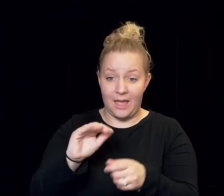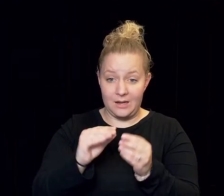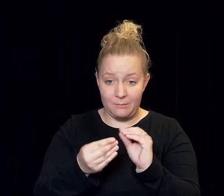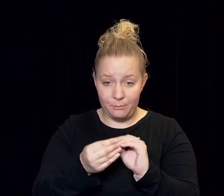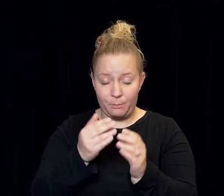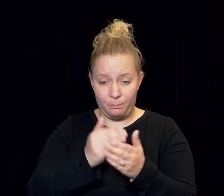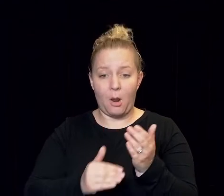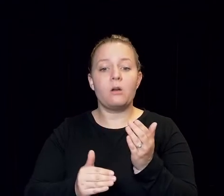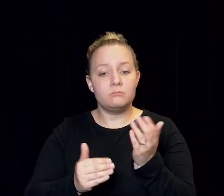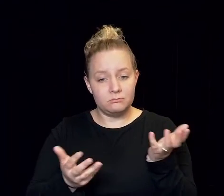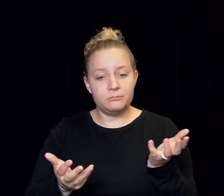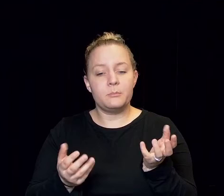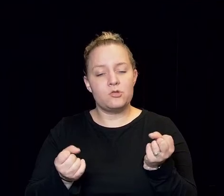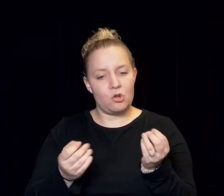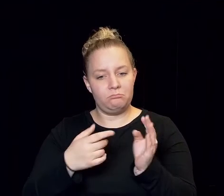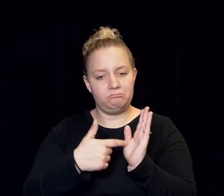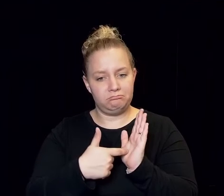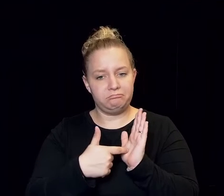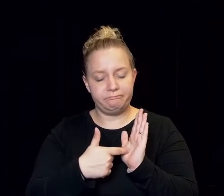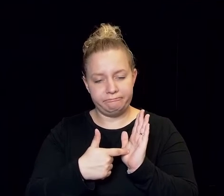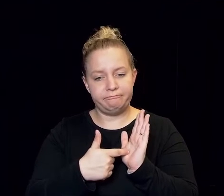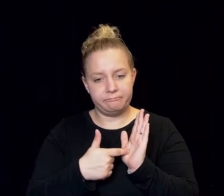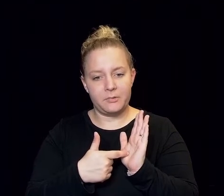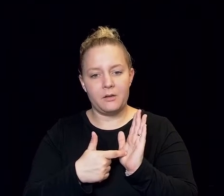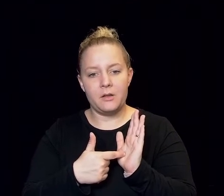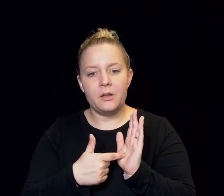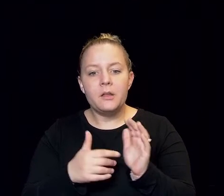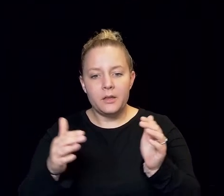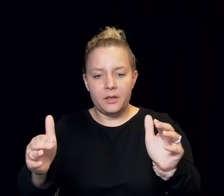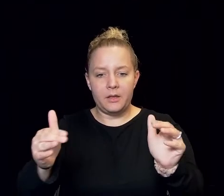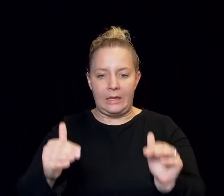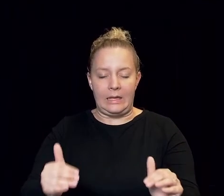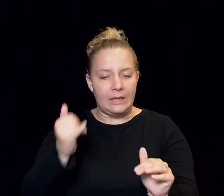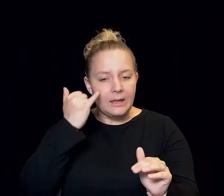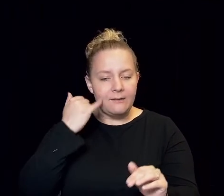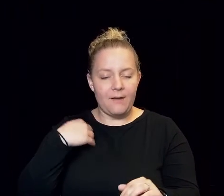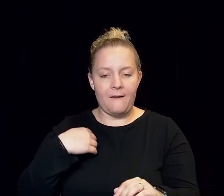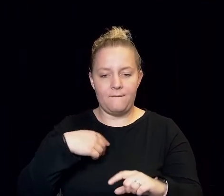this year. So, here's our example. This is the big one: if I have 2/3 and I flip it around,